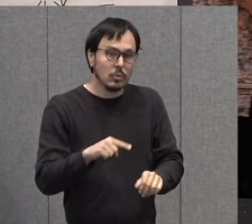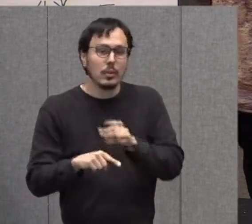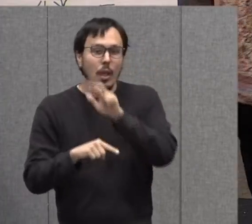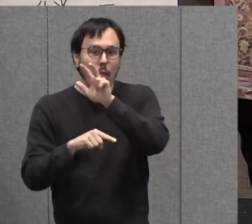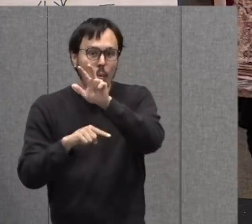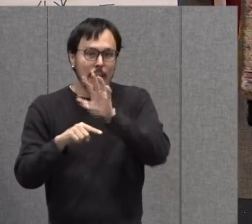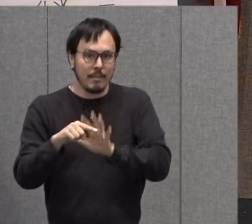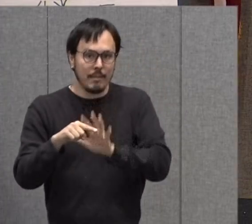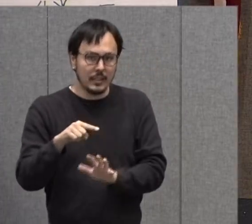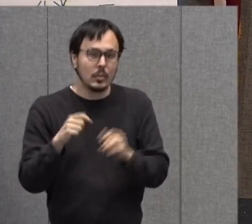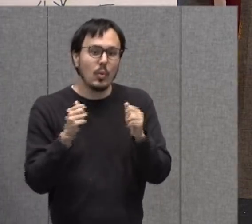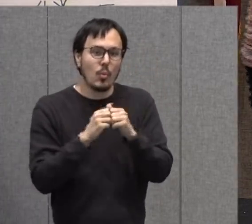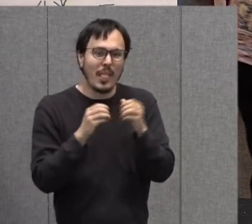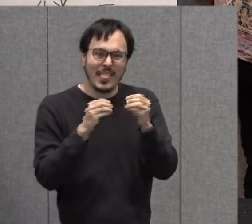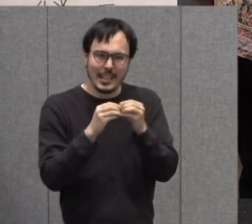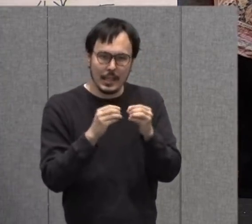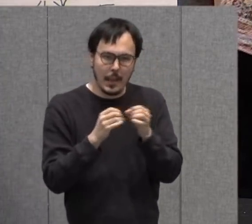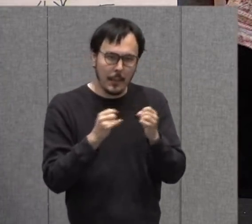So again, we circle our quantities